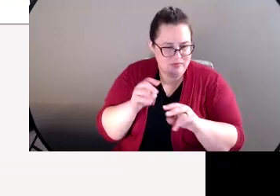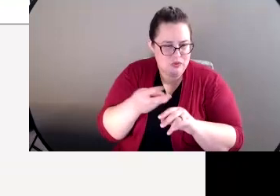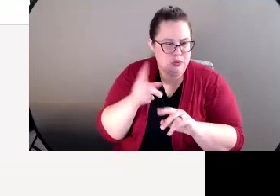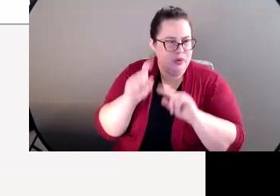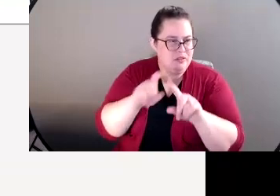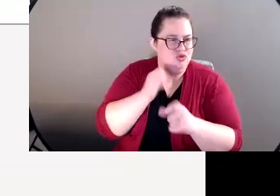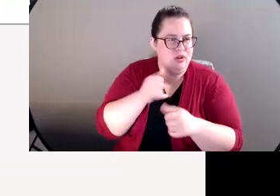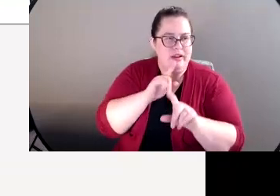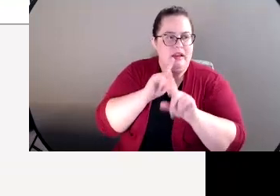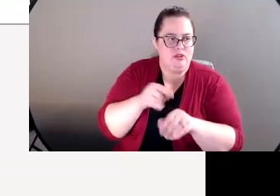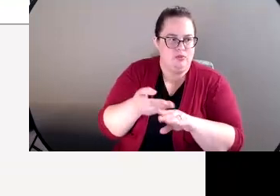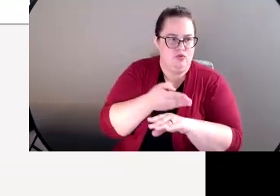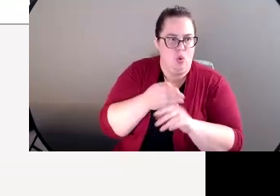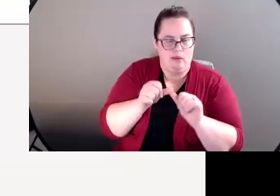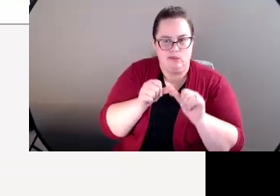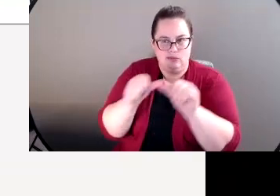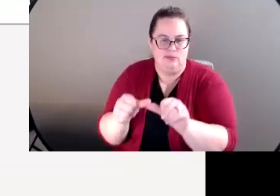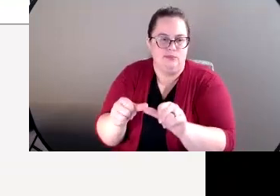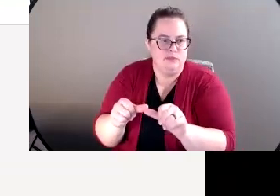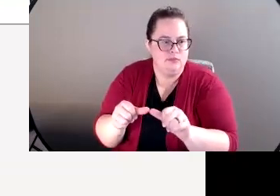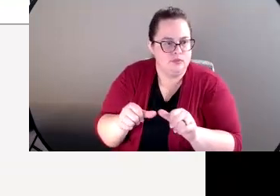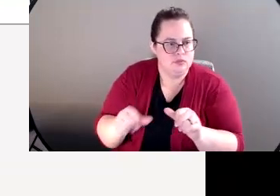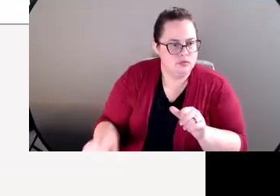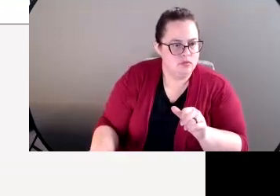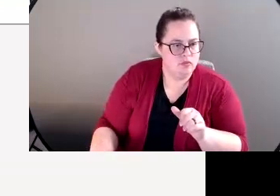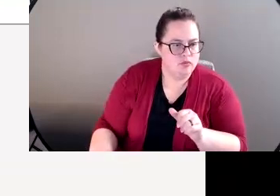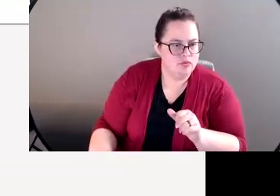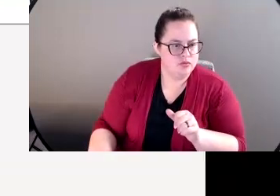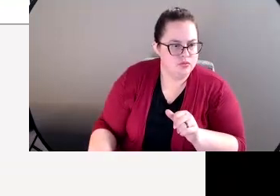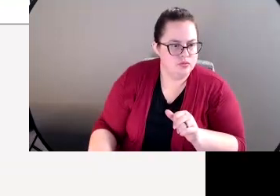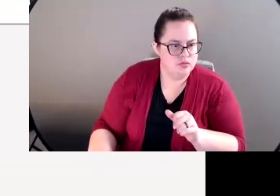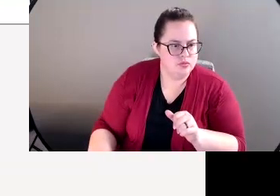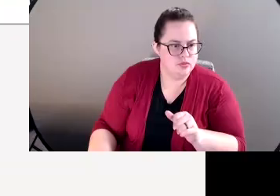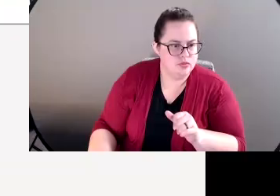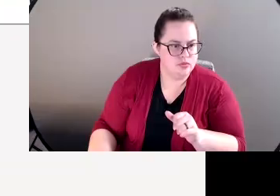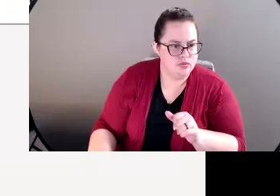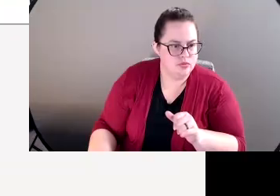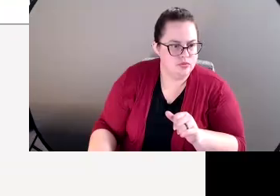Let's see. Travis asks I use the SpeedGrader feature in the Canvas Teacher iPad app.